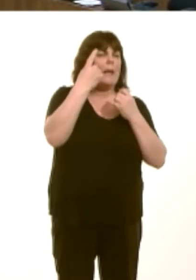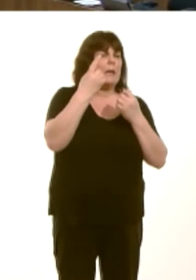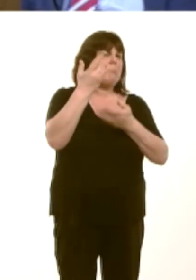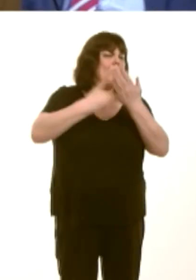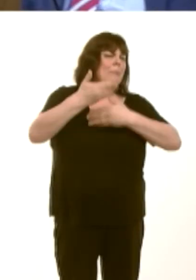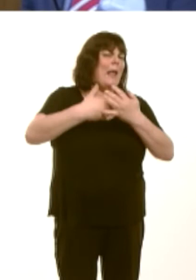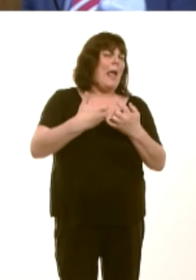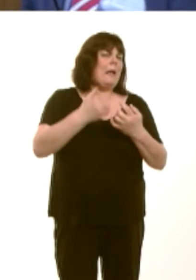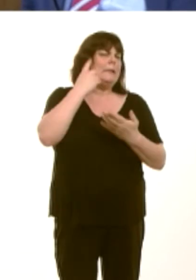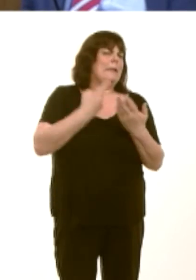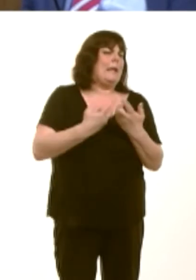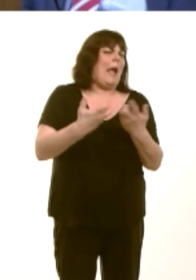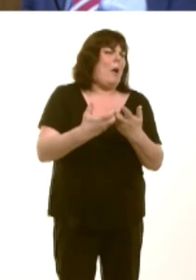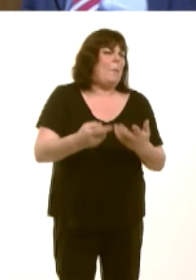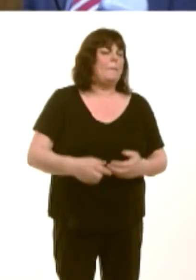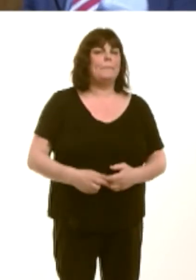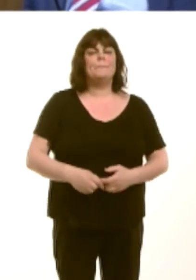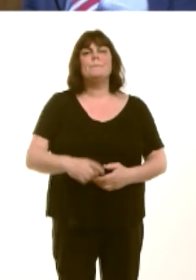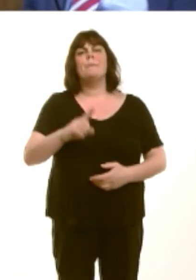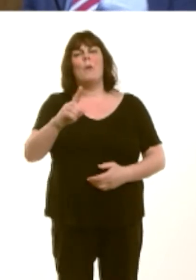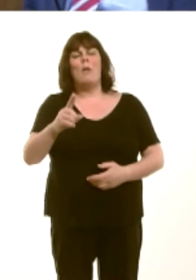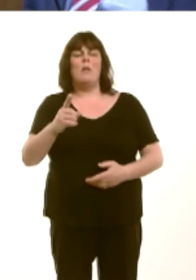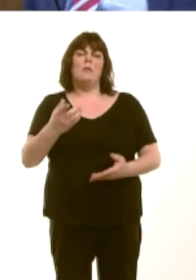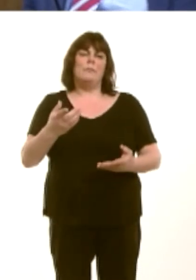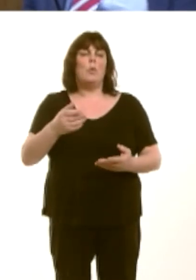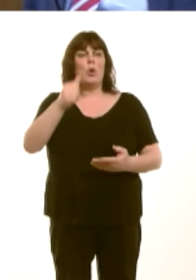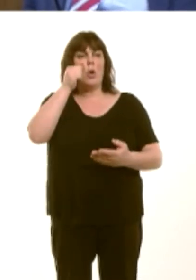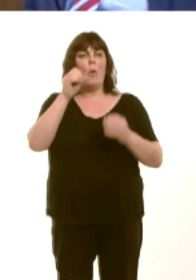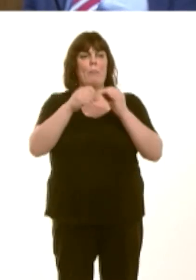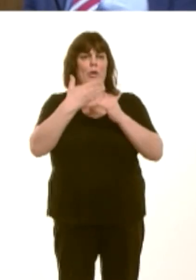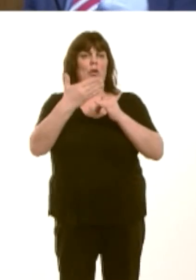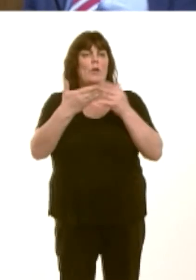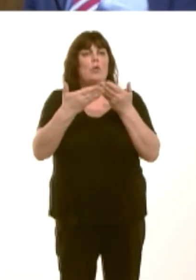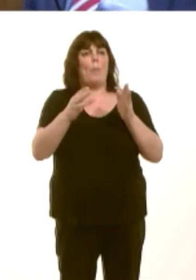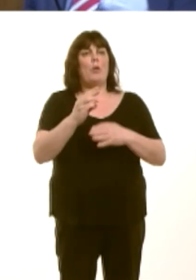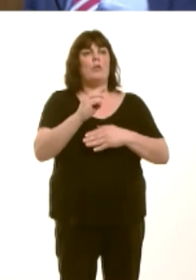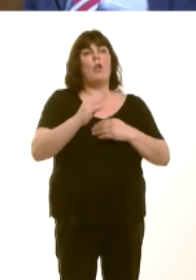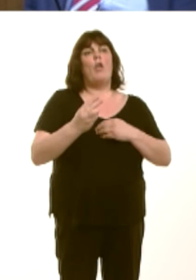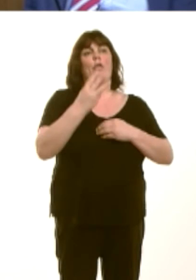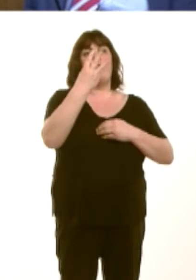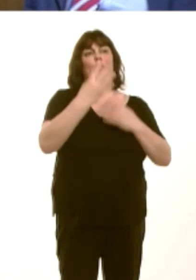But Iím sure she will welcome the fact that Bridgend has opened three brand new comprehensive schools under Labour leadership.